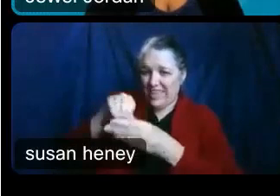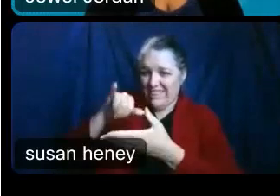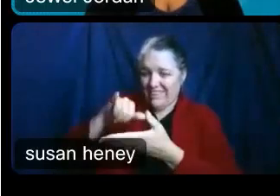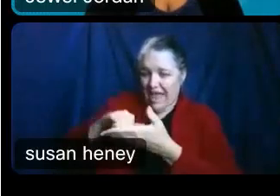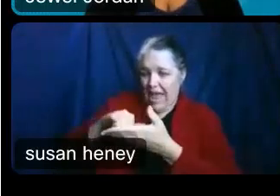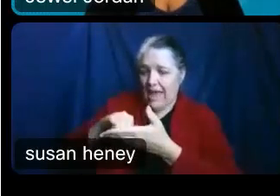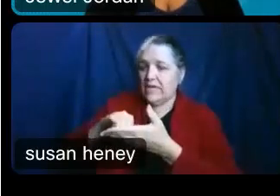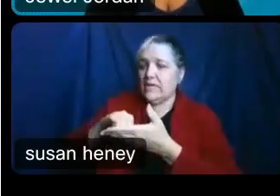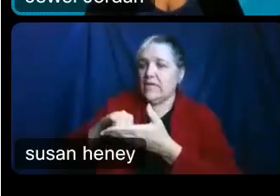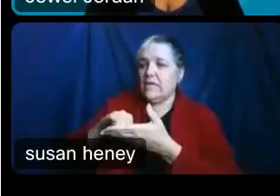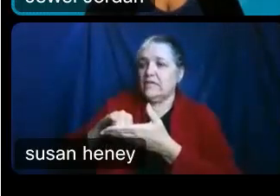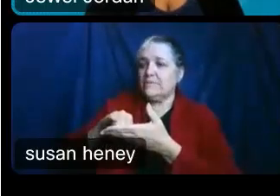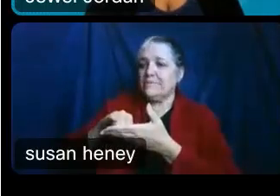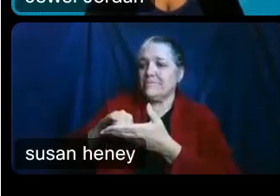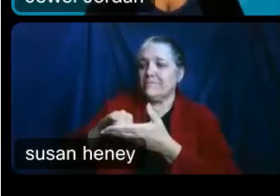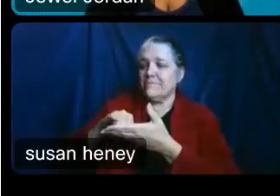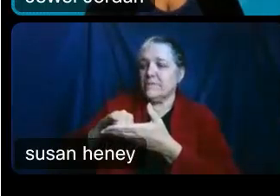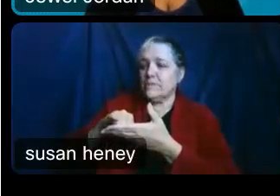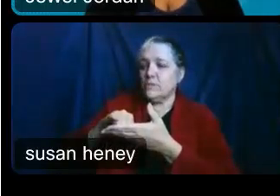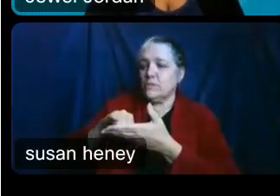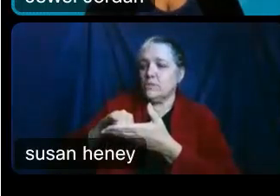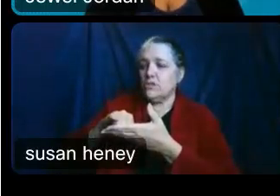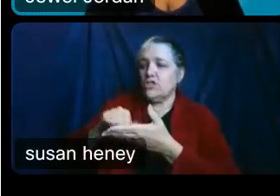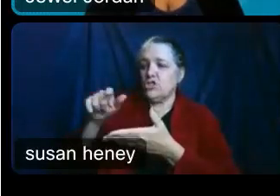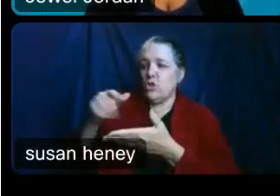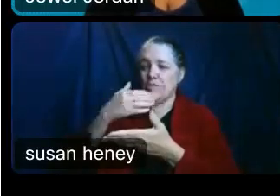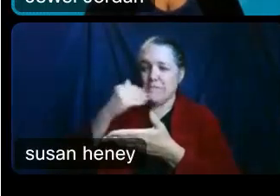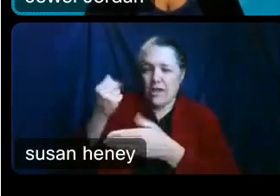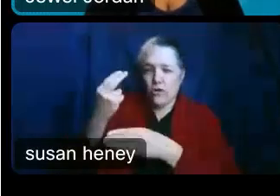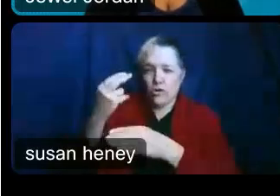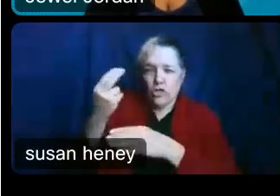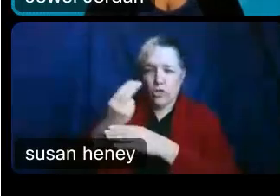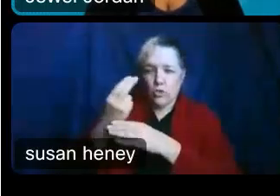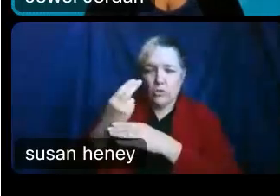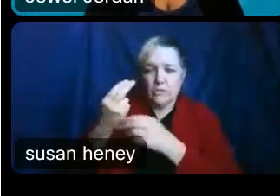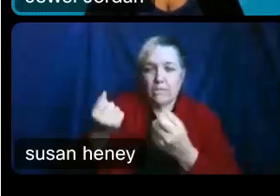that's not as recommended as using multiple one-years as using a single 5-year data set?